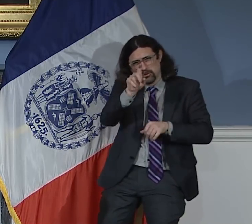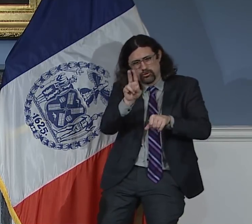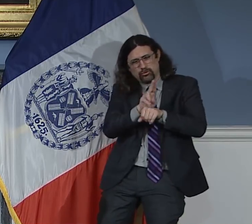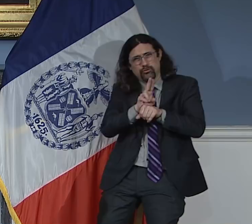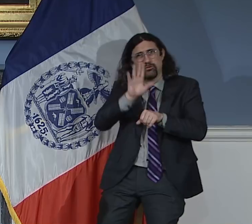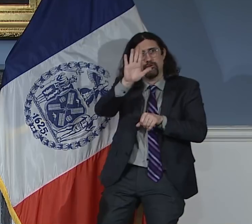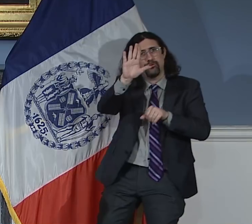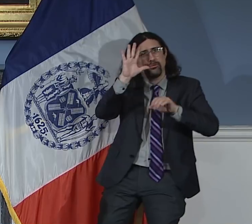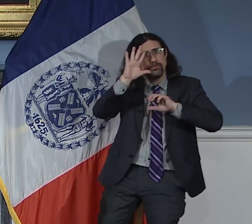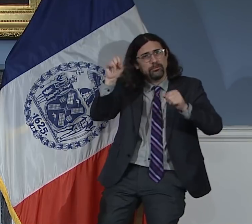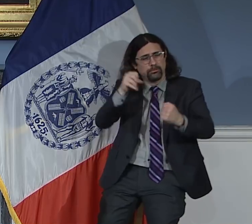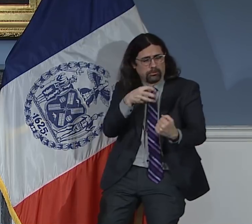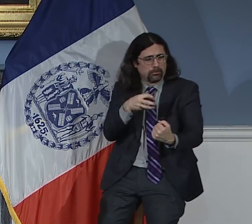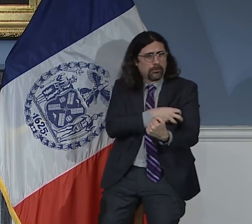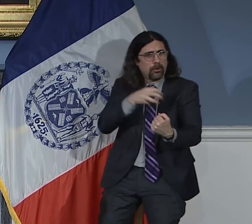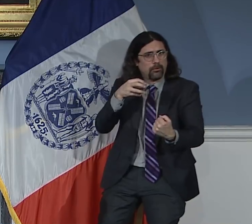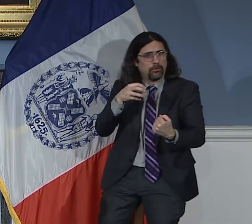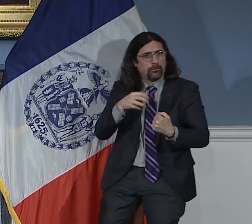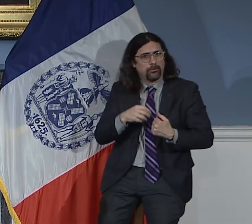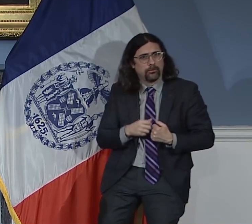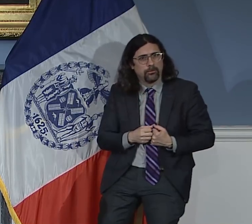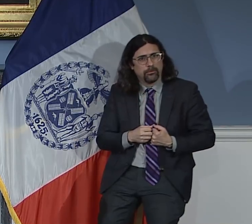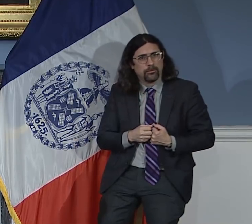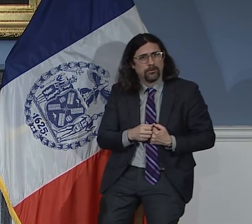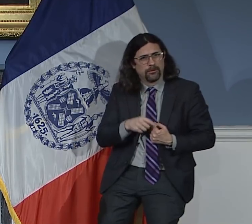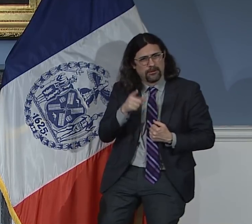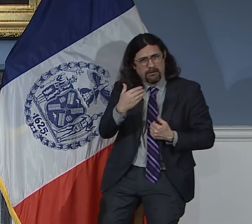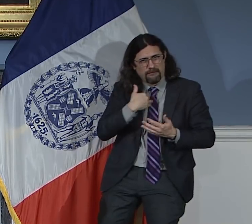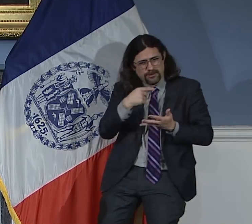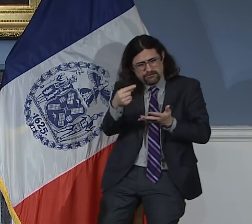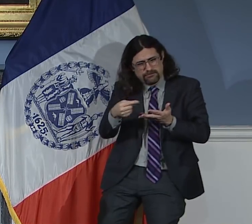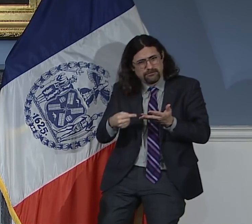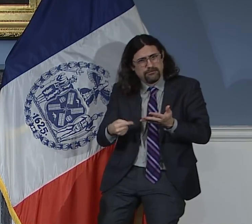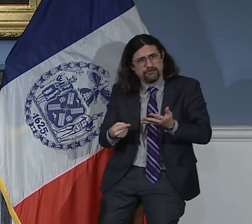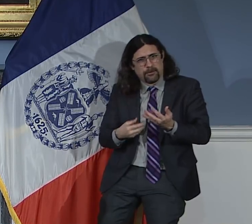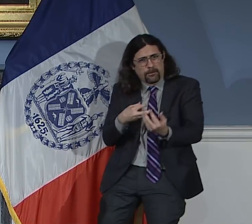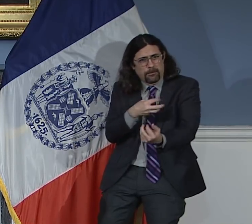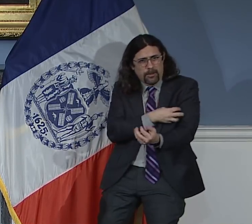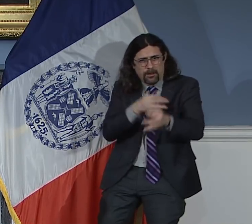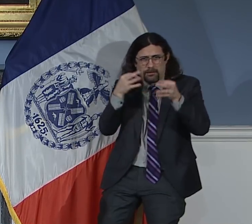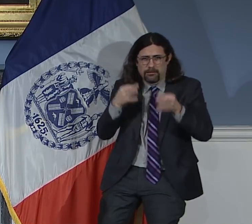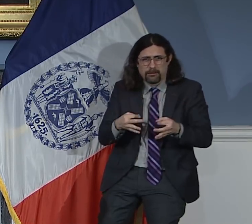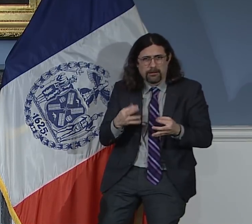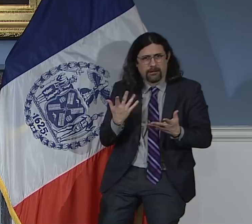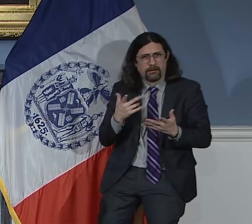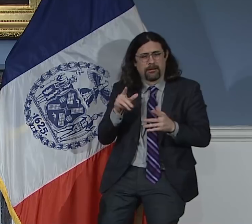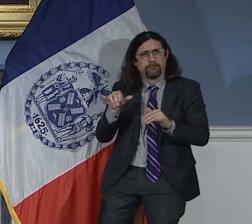NATION HAS FACED IN GENERATIONS. ERYVE TLAL MUST BE BROUGHT TO BEAR.